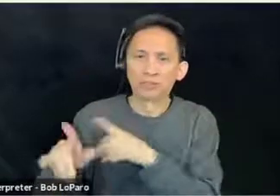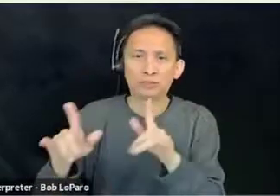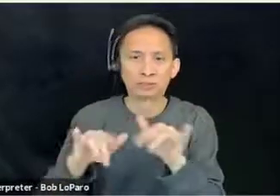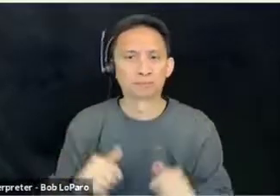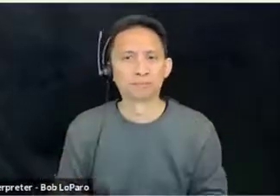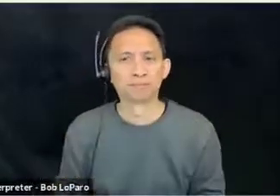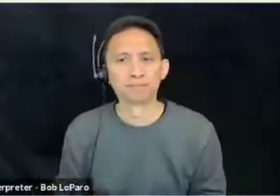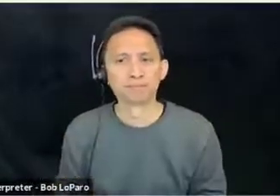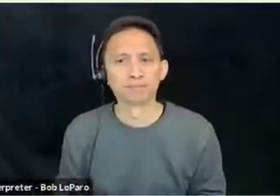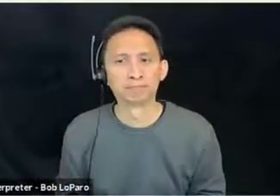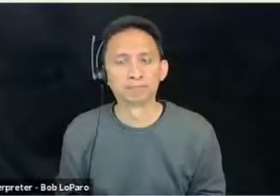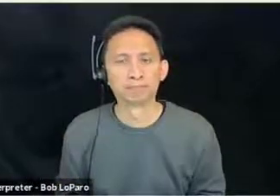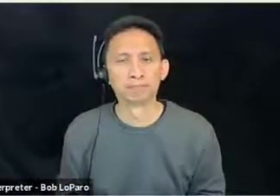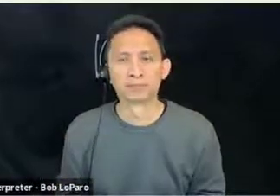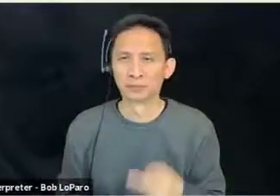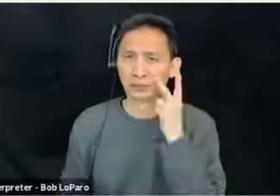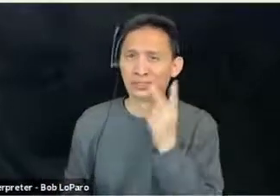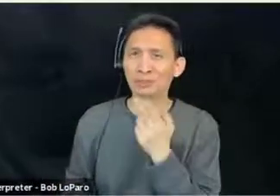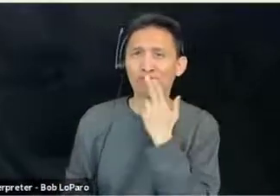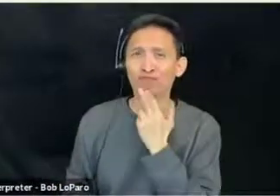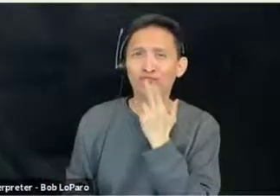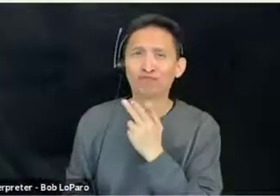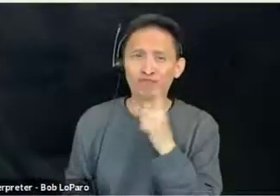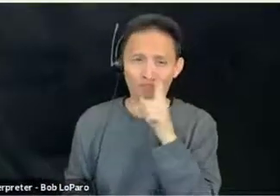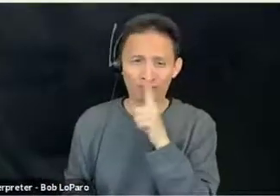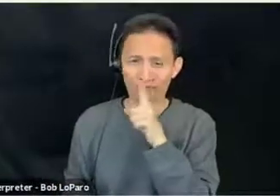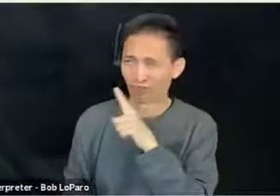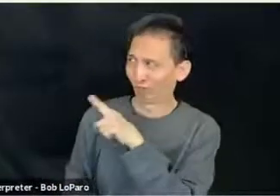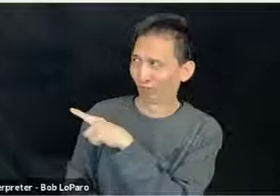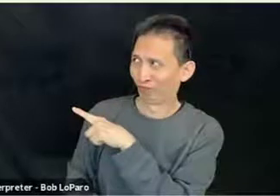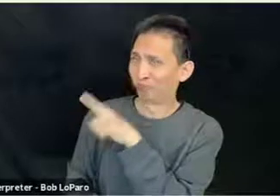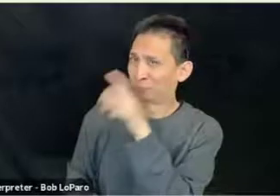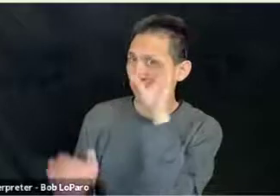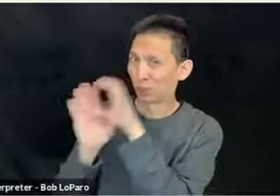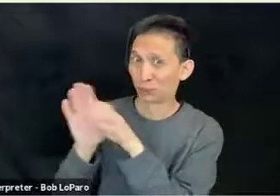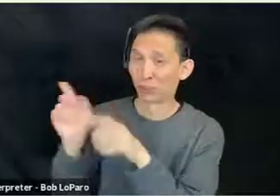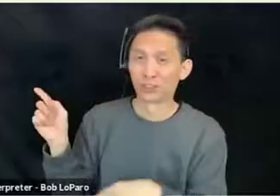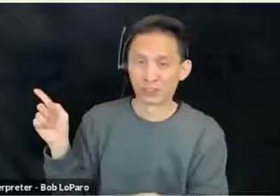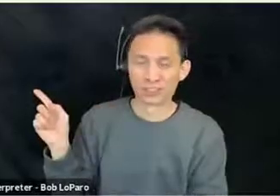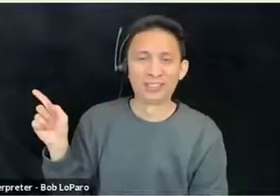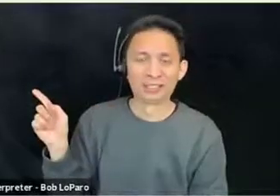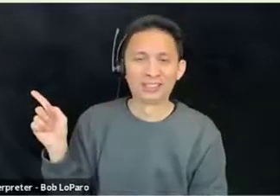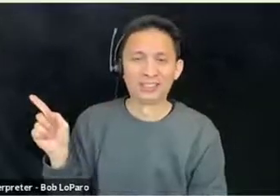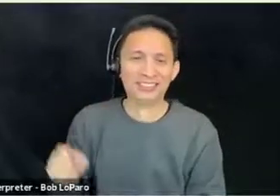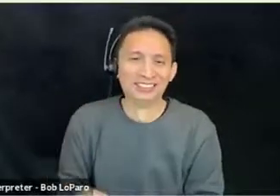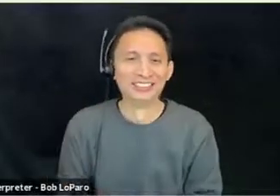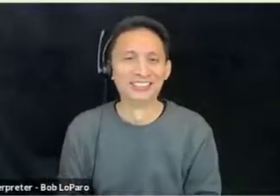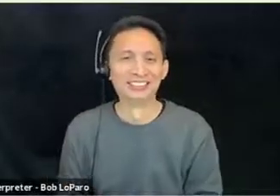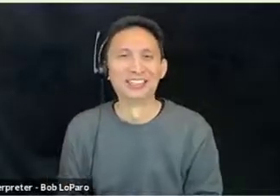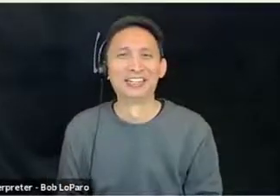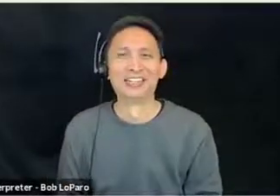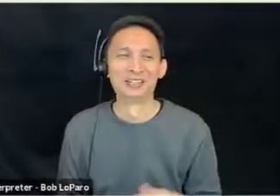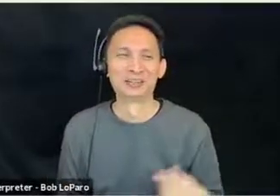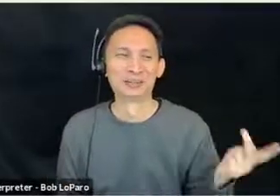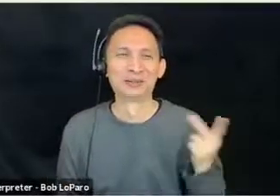you'll see two really cute little mice. Katie and I took this picture about,